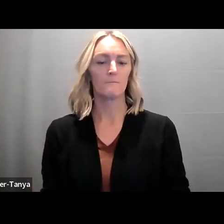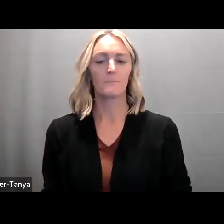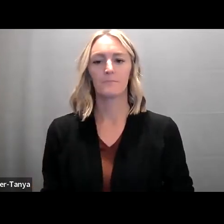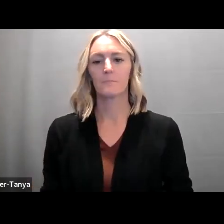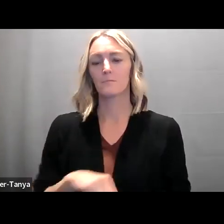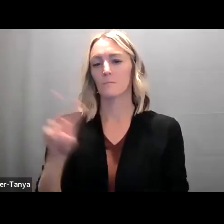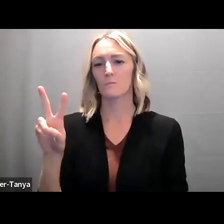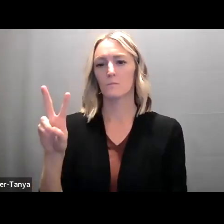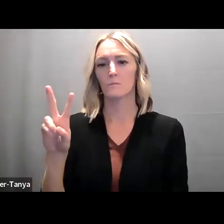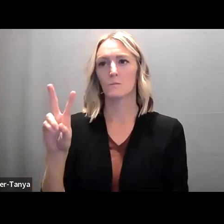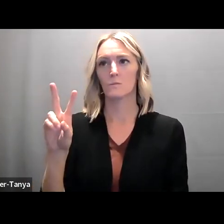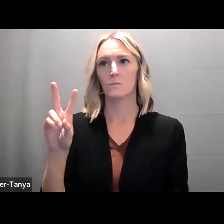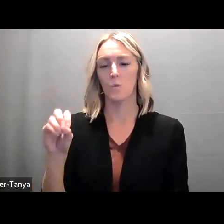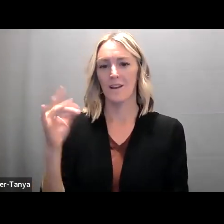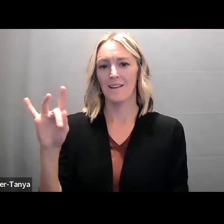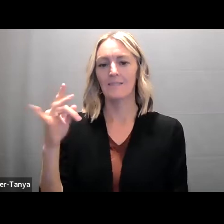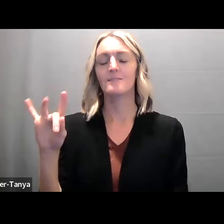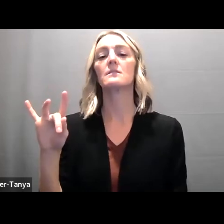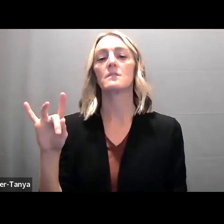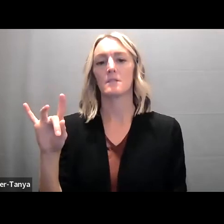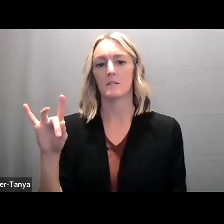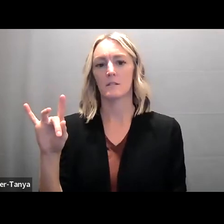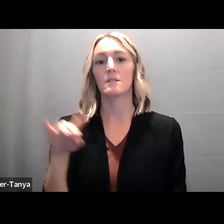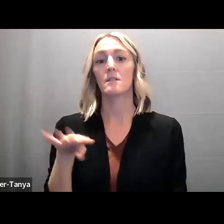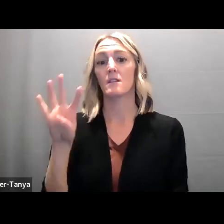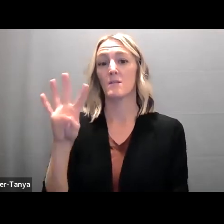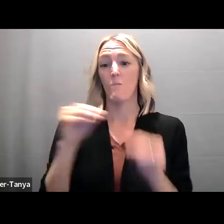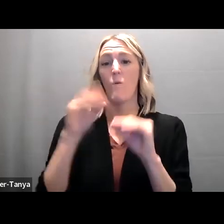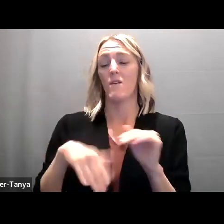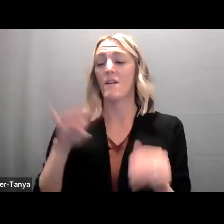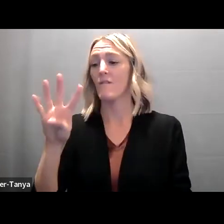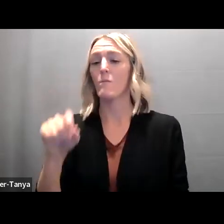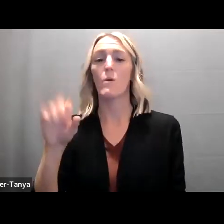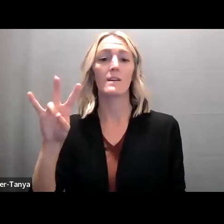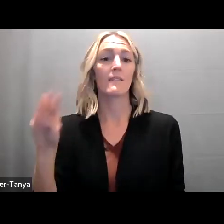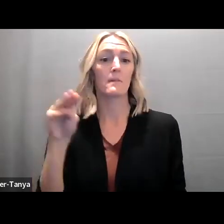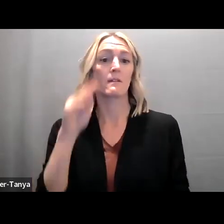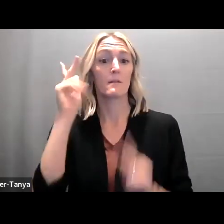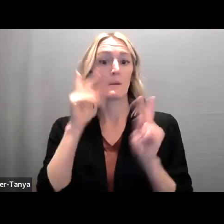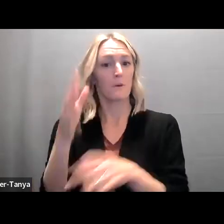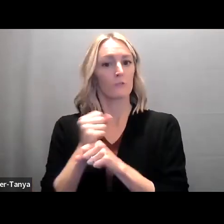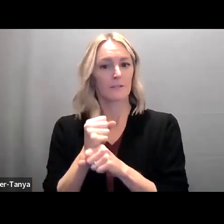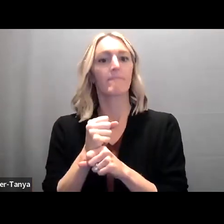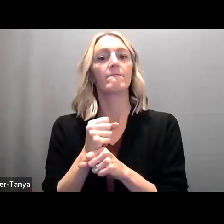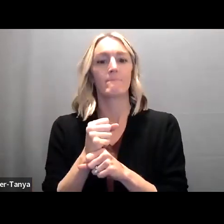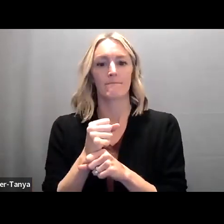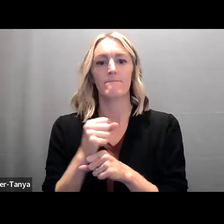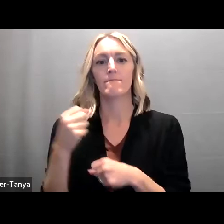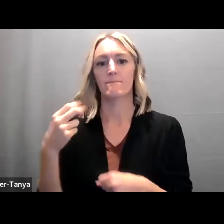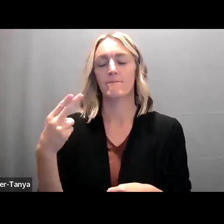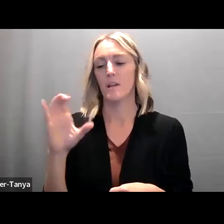In 2018 more than 4.7 million people received these Medicaid funded services.